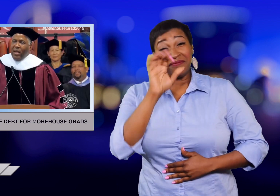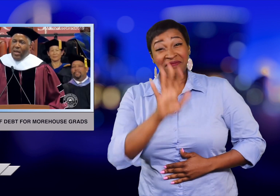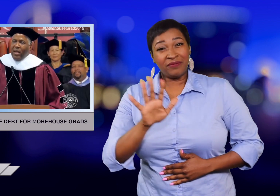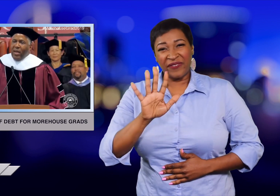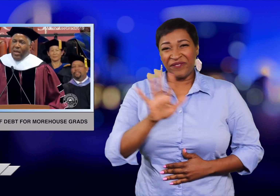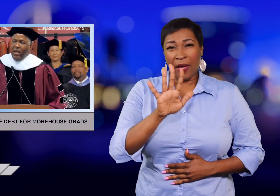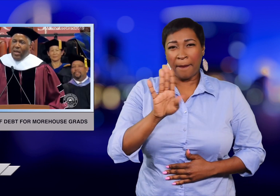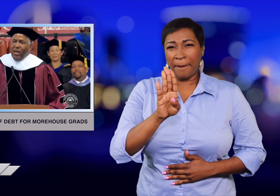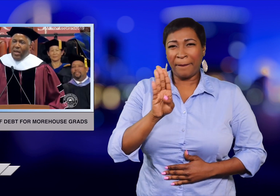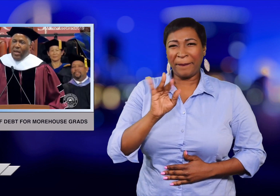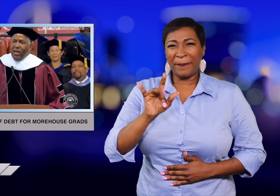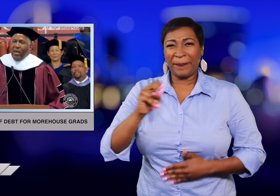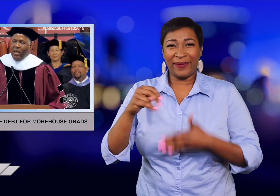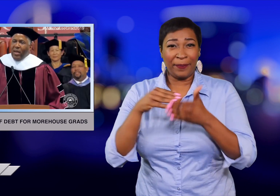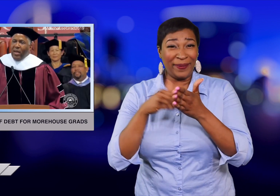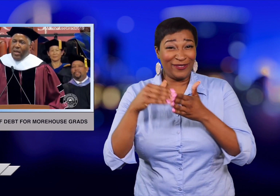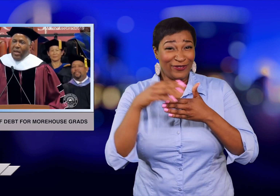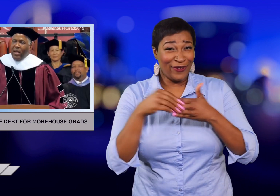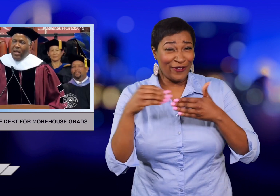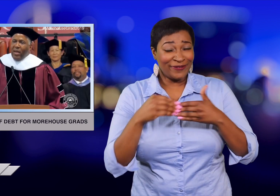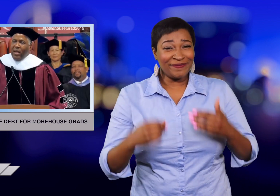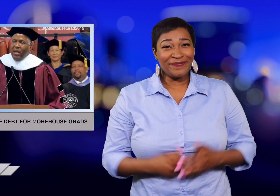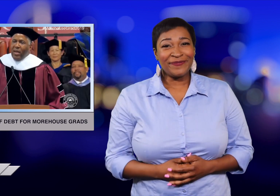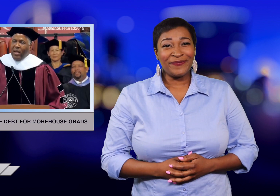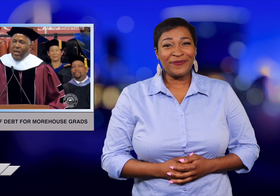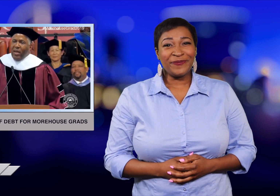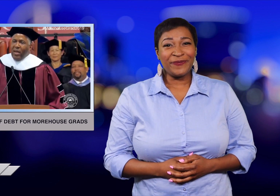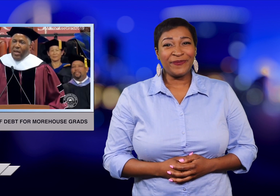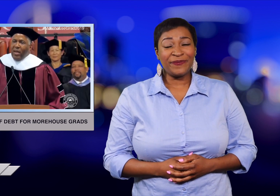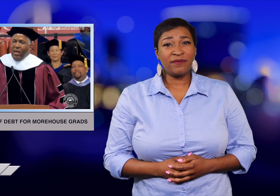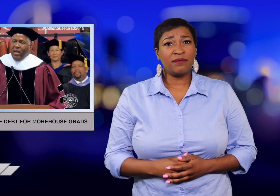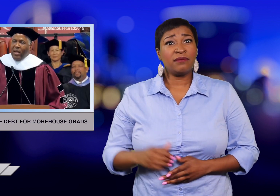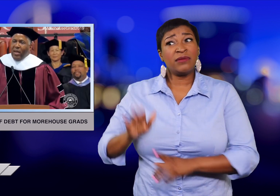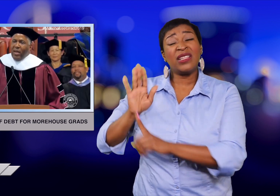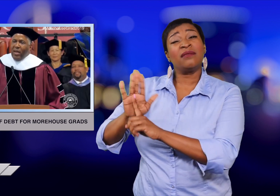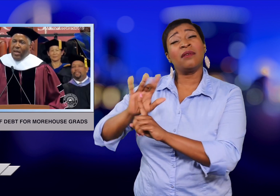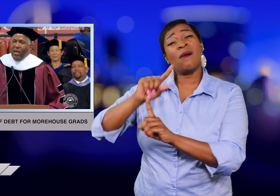an estimated $5 billion.